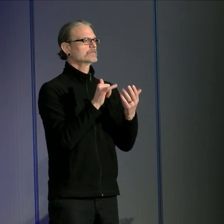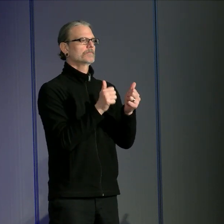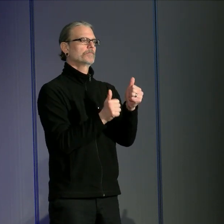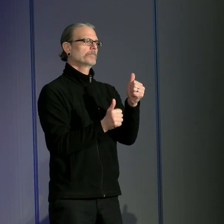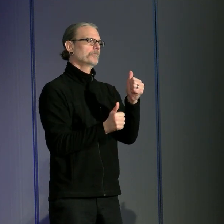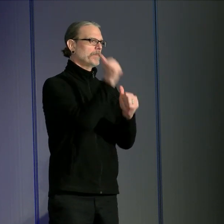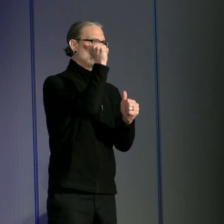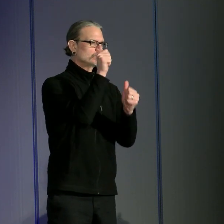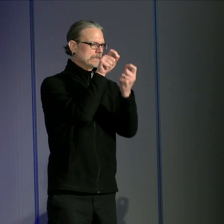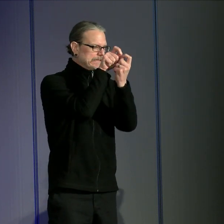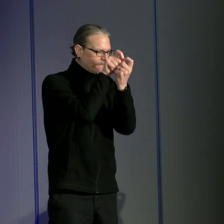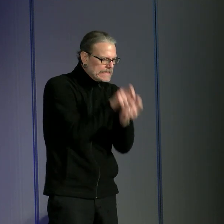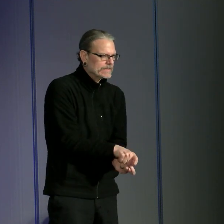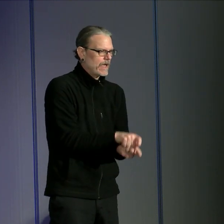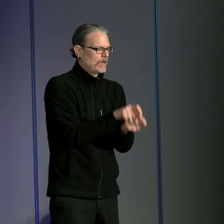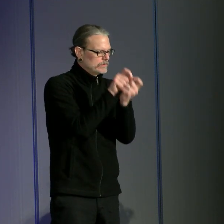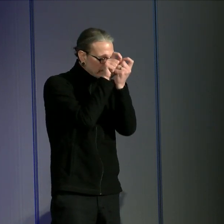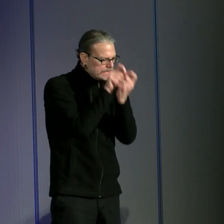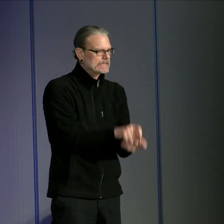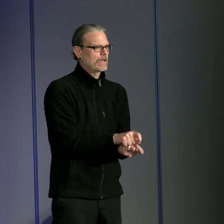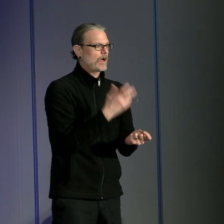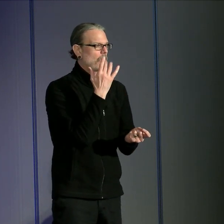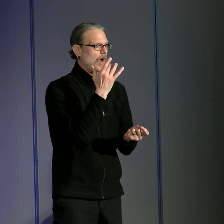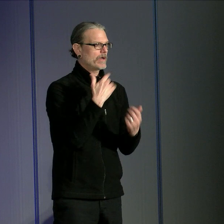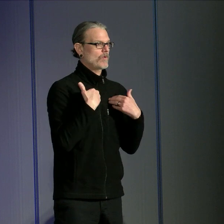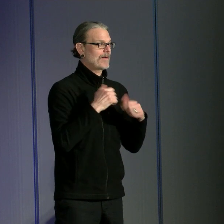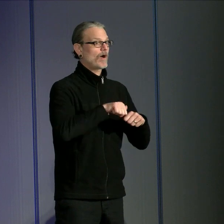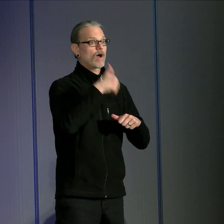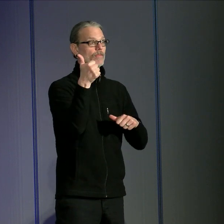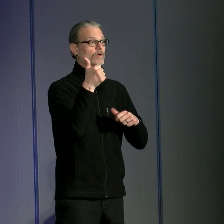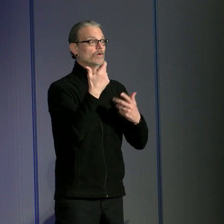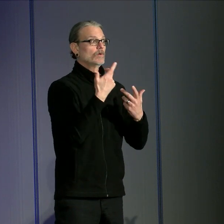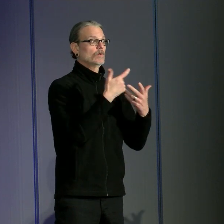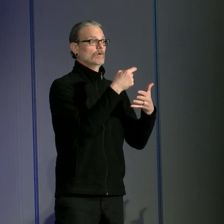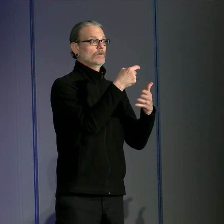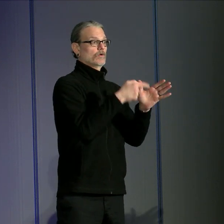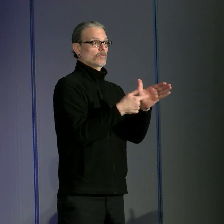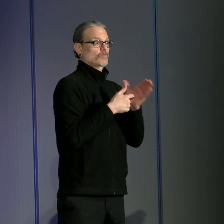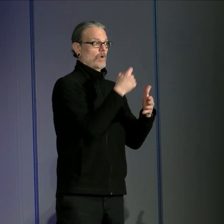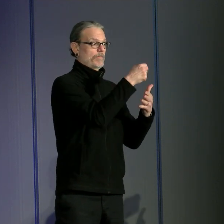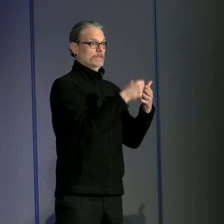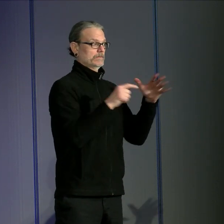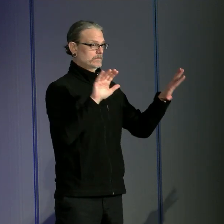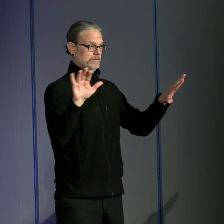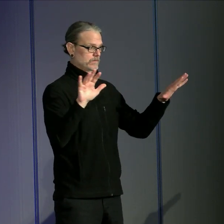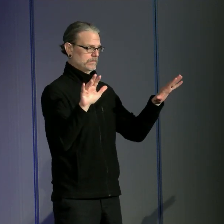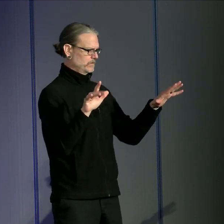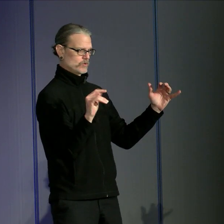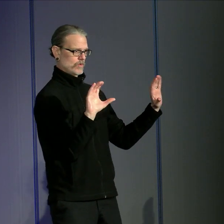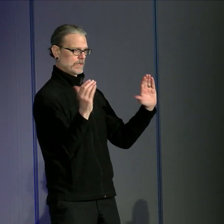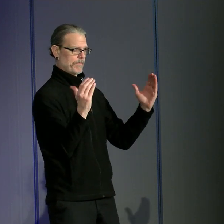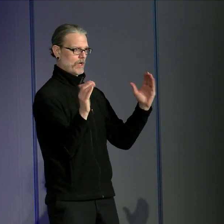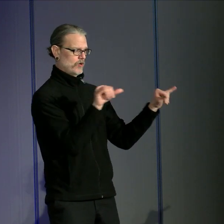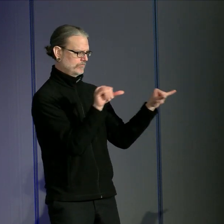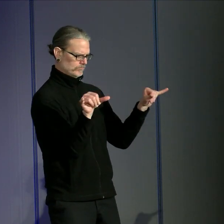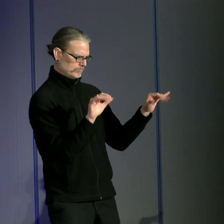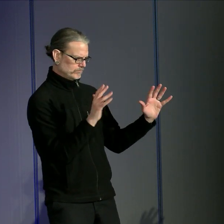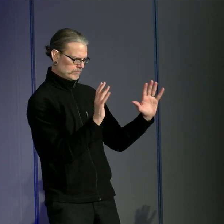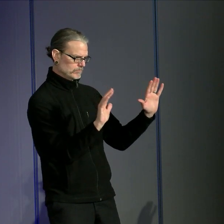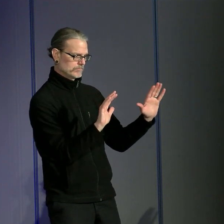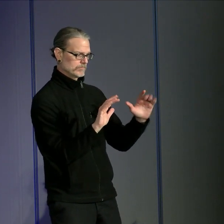You're testing against all the various criteria.